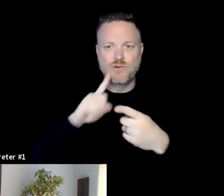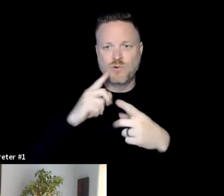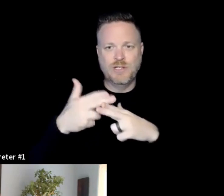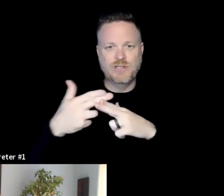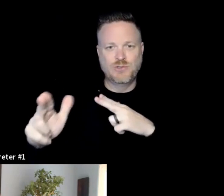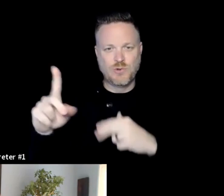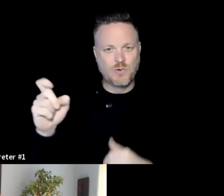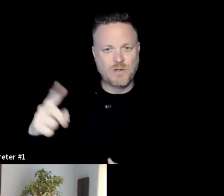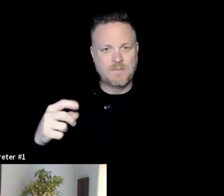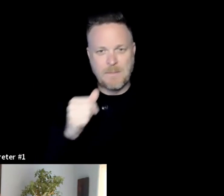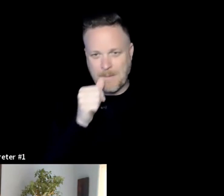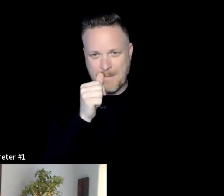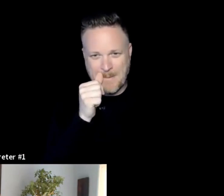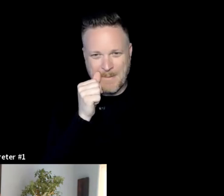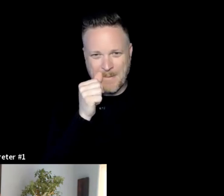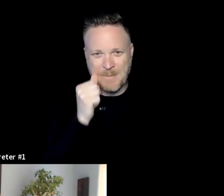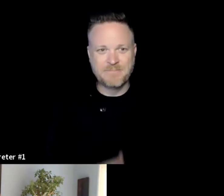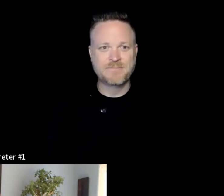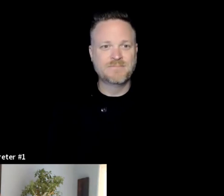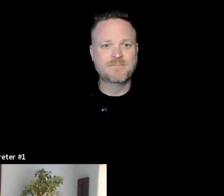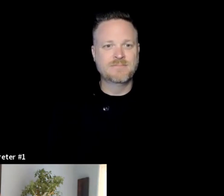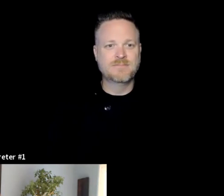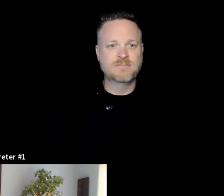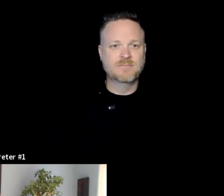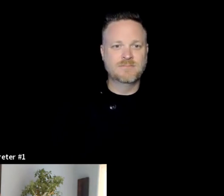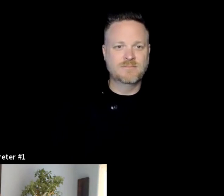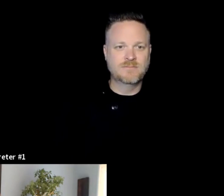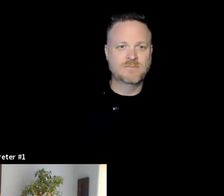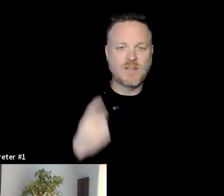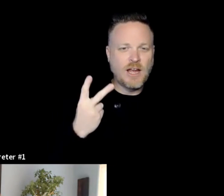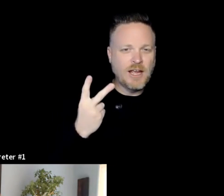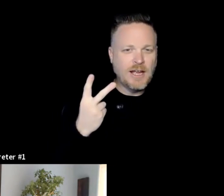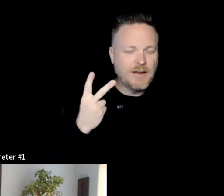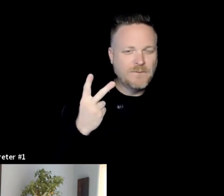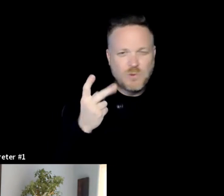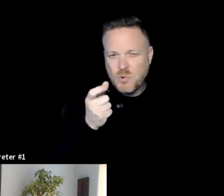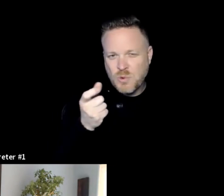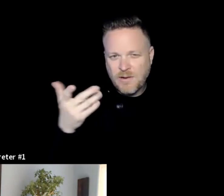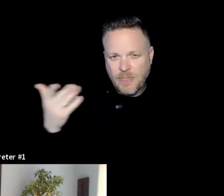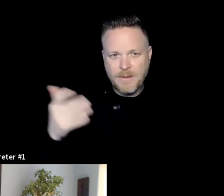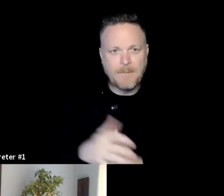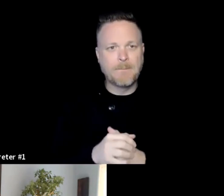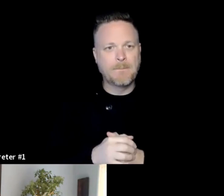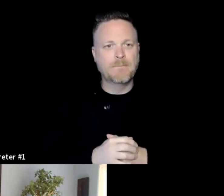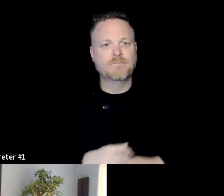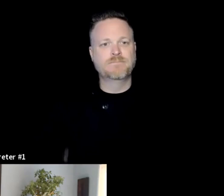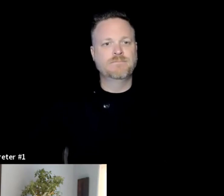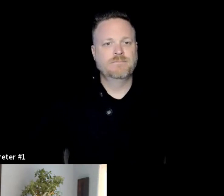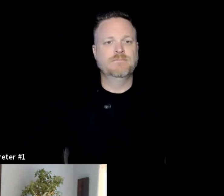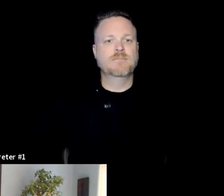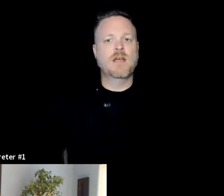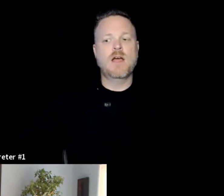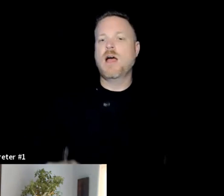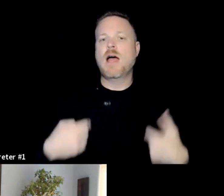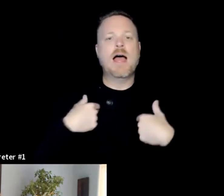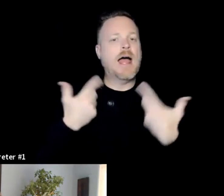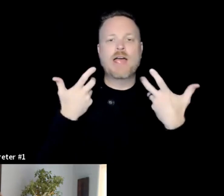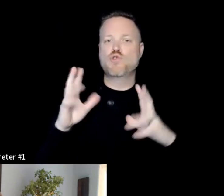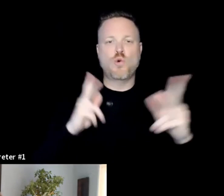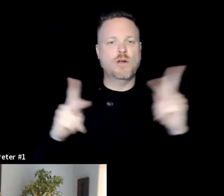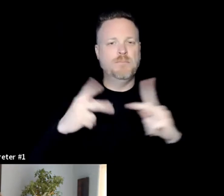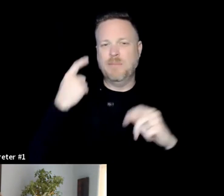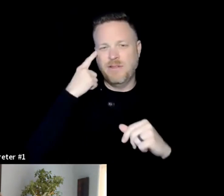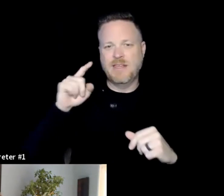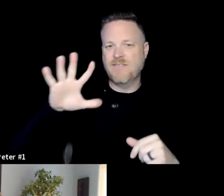I just have two little things. I definitely do not want people to think that 504 plans